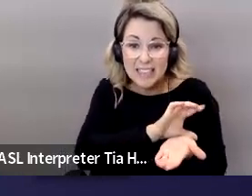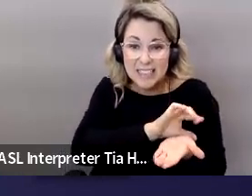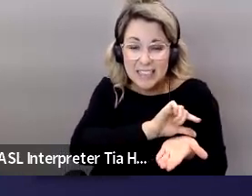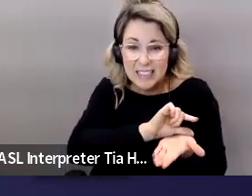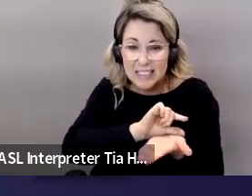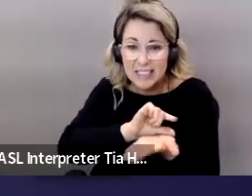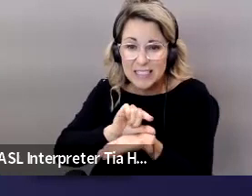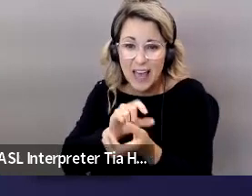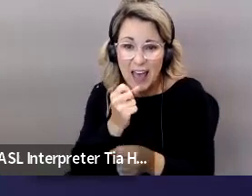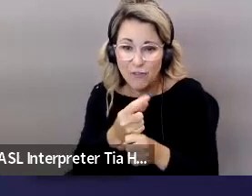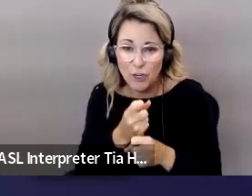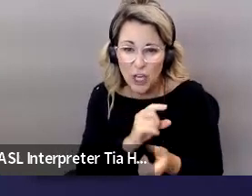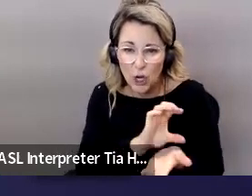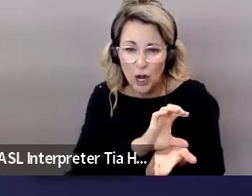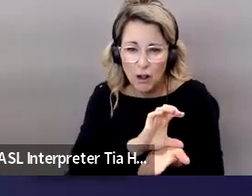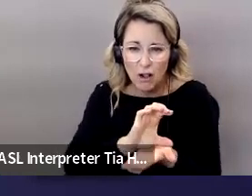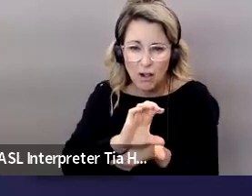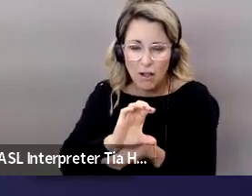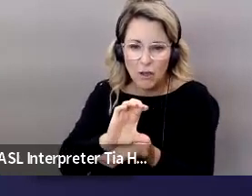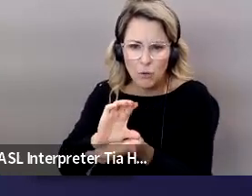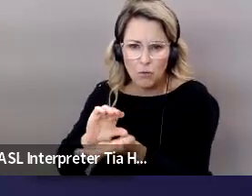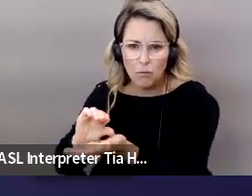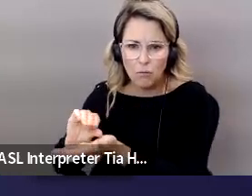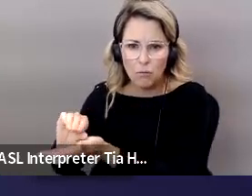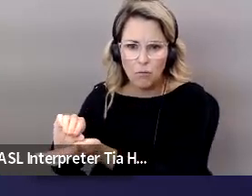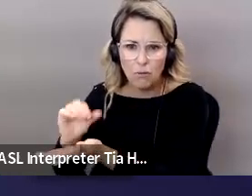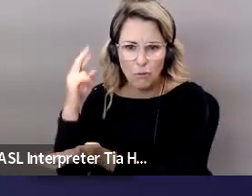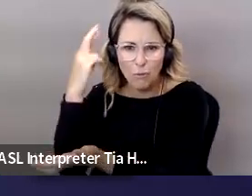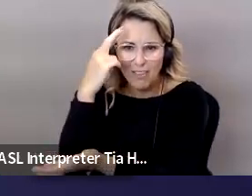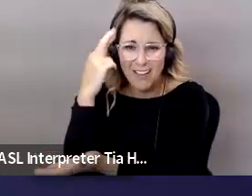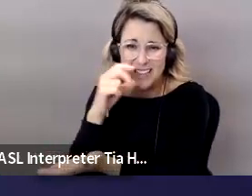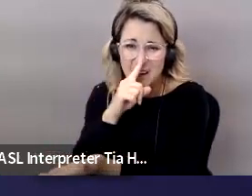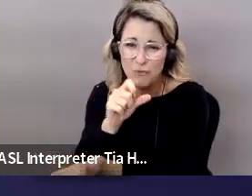think they will. And so, that's important to remember as you're doing this is you want to